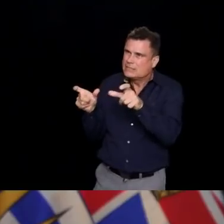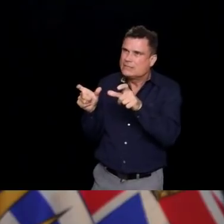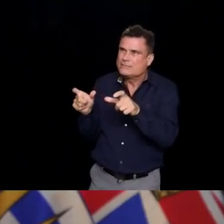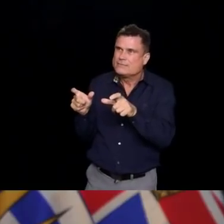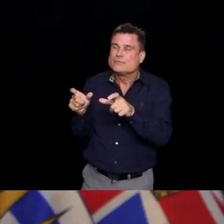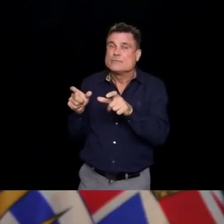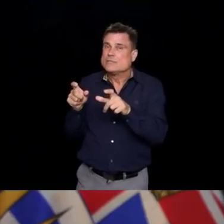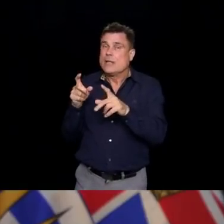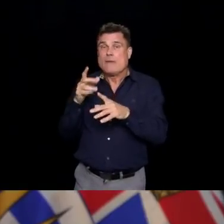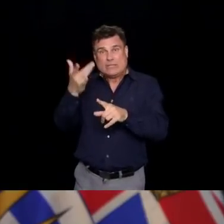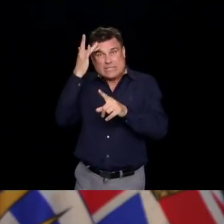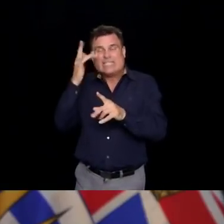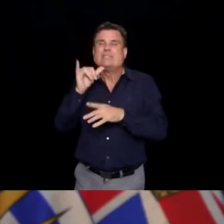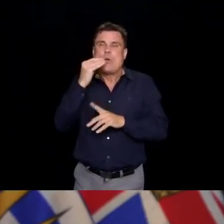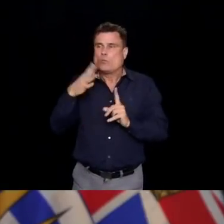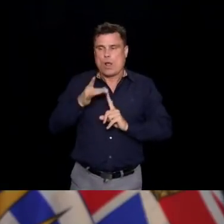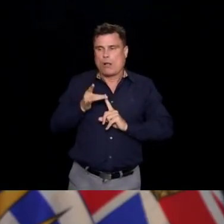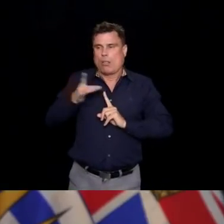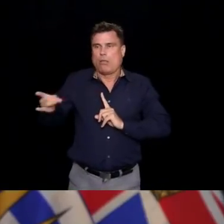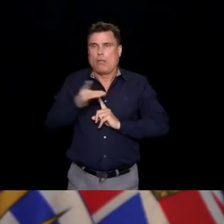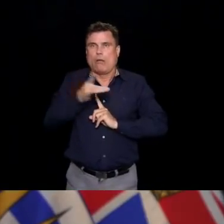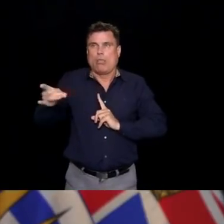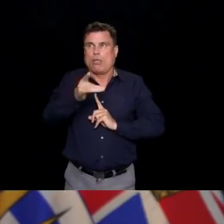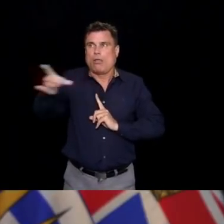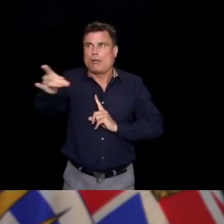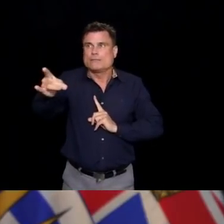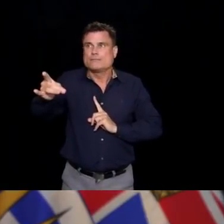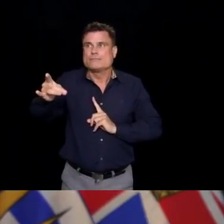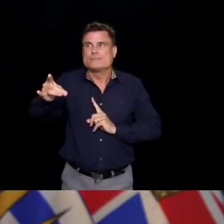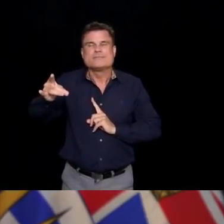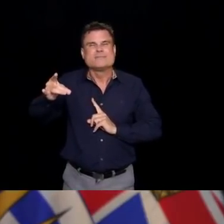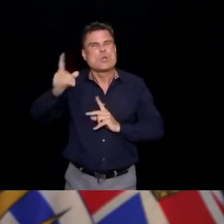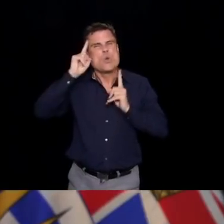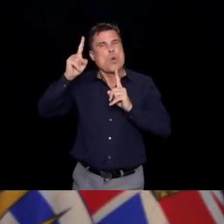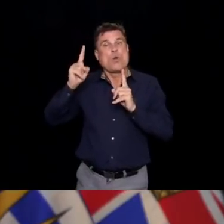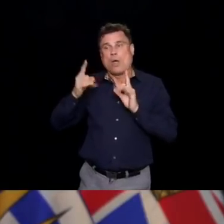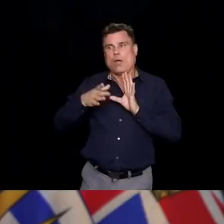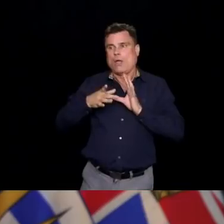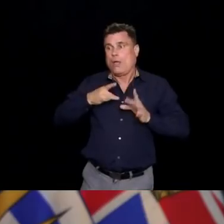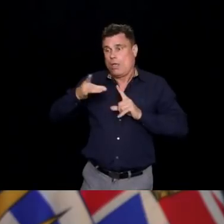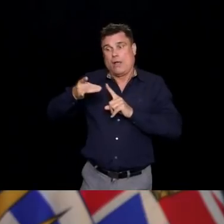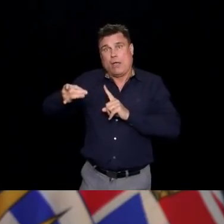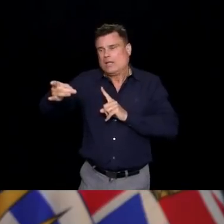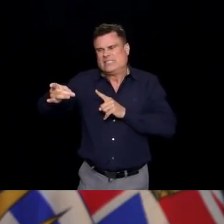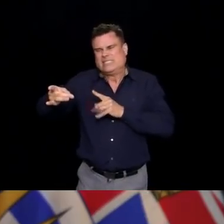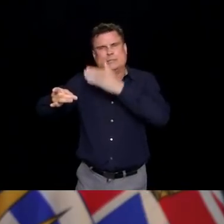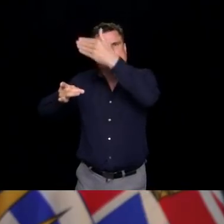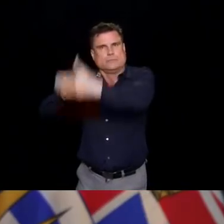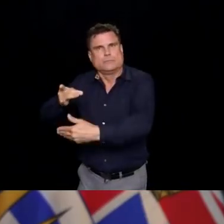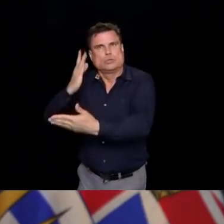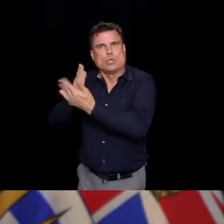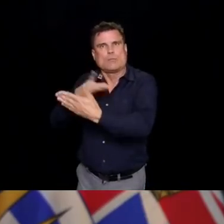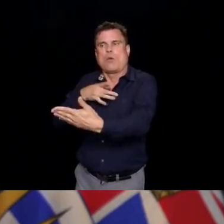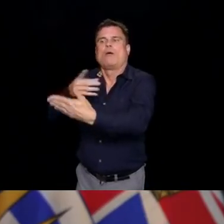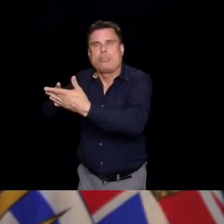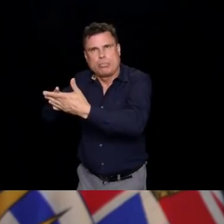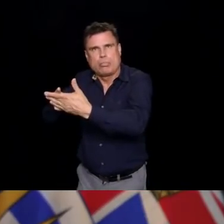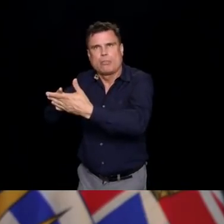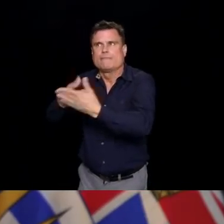prevent you from developing disease. We just need to wait it out and ensure that if you do get sick, but you're not passing it on